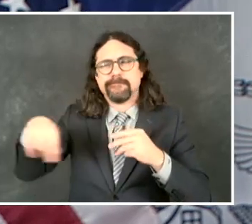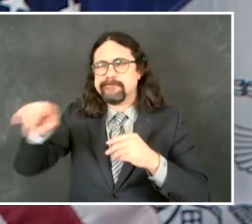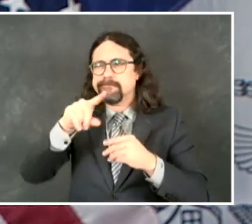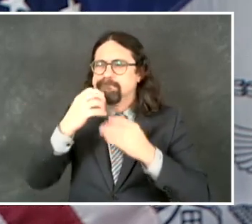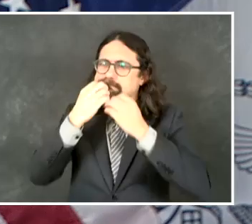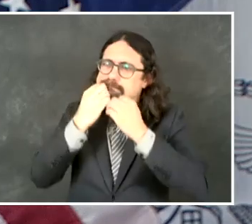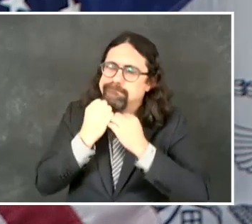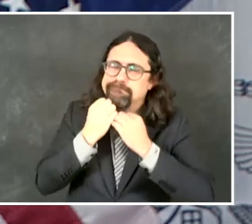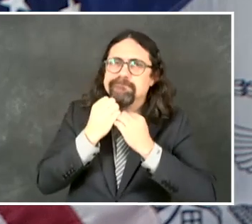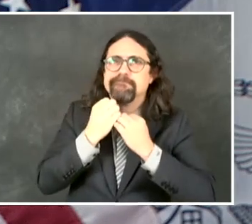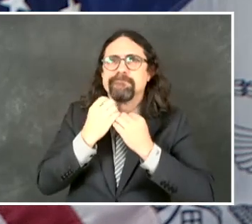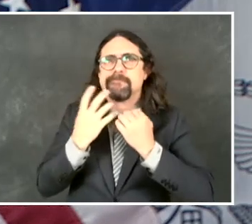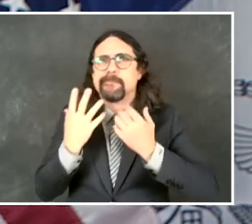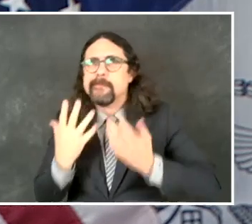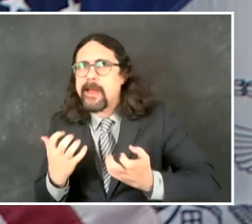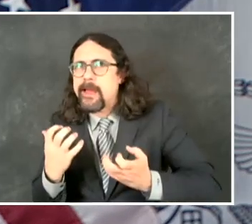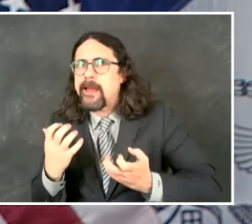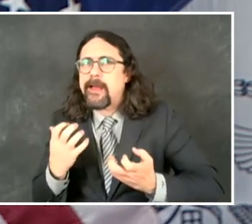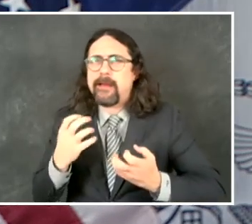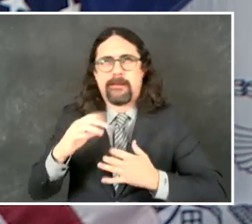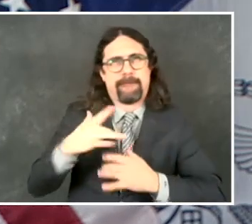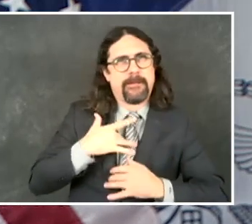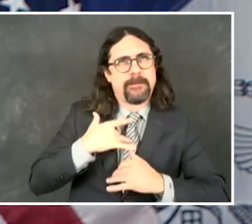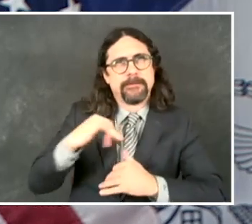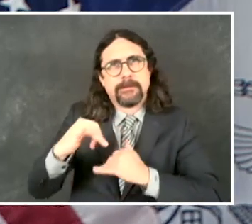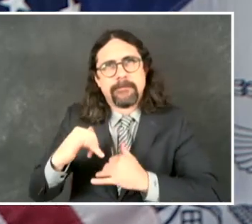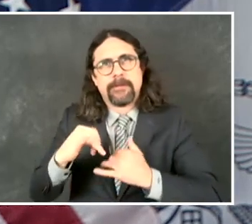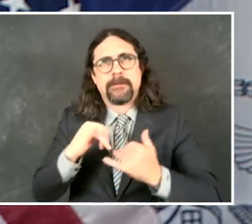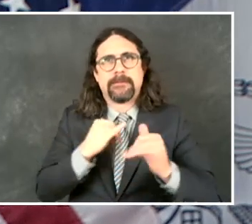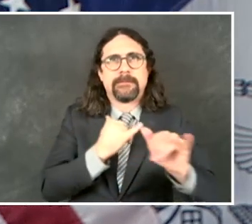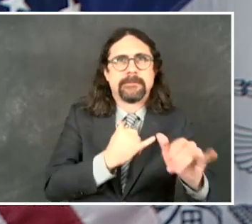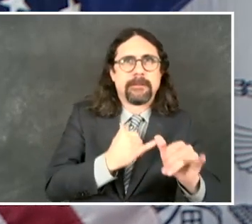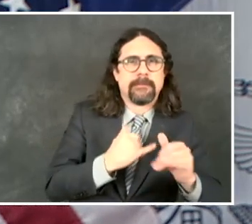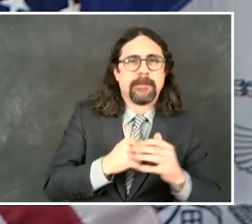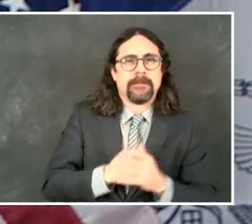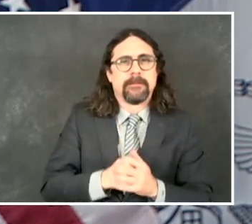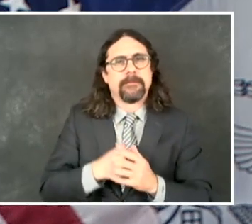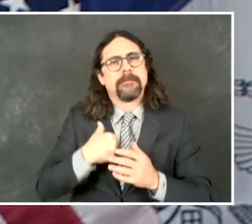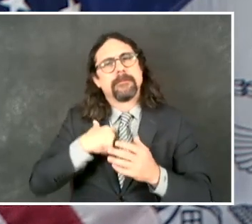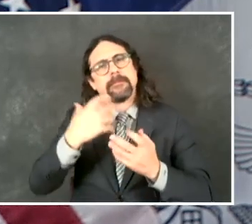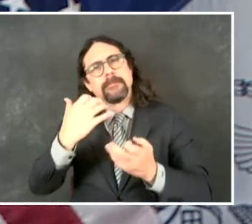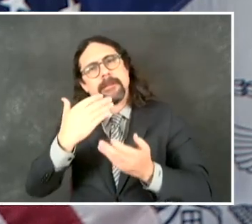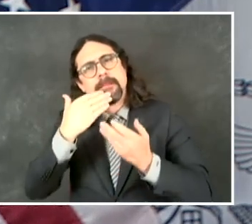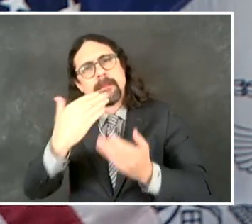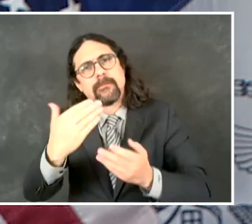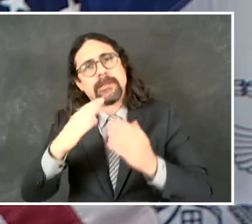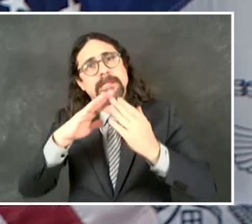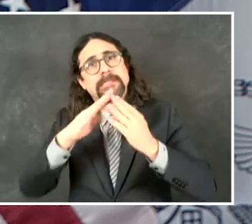A COELLGLIA SPIRIT. THEY'RE RIGHT TO SA,Y LTE'SEE KP LOOKING FOR SOLUTIONS HERE